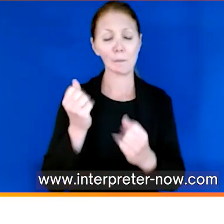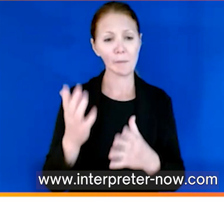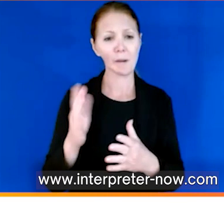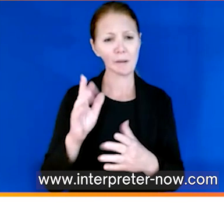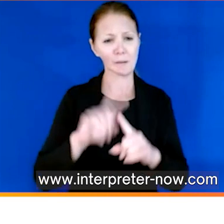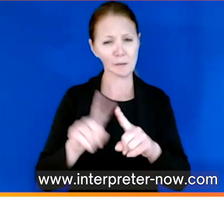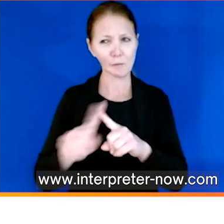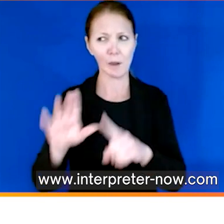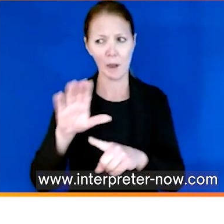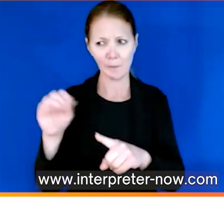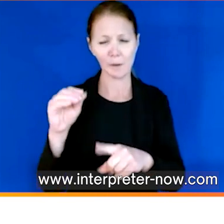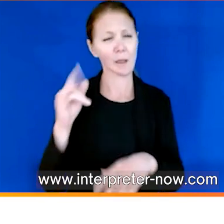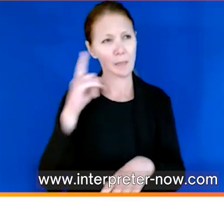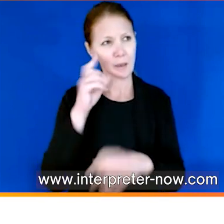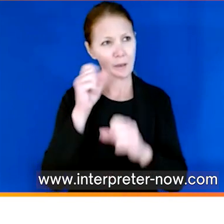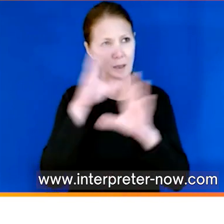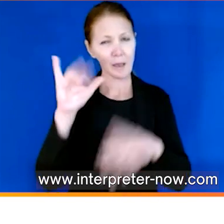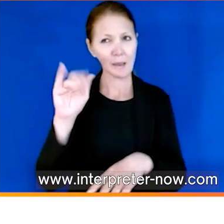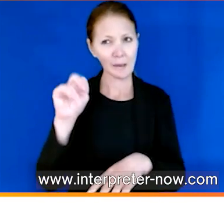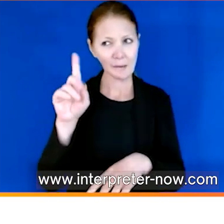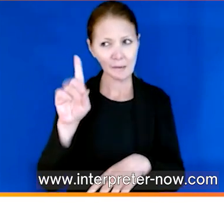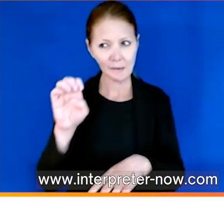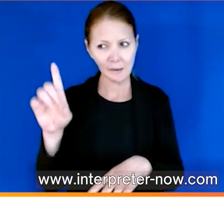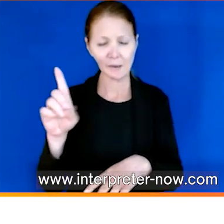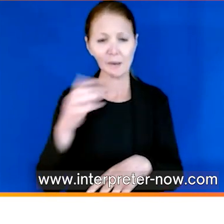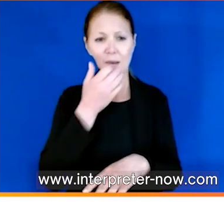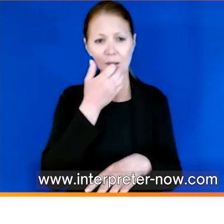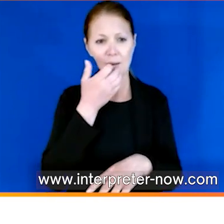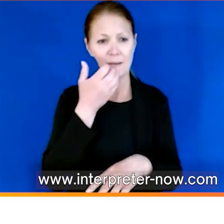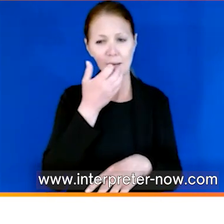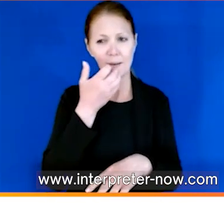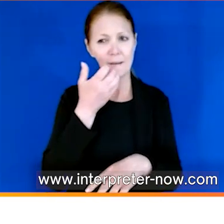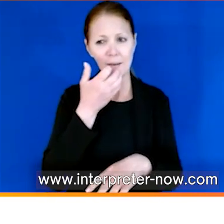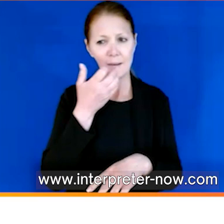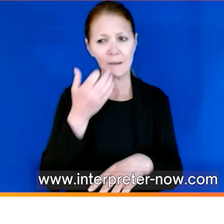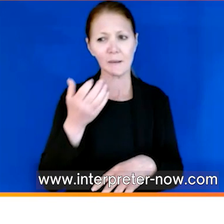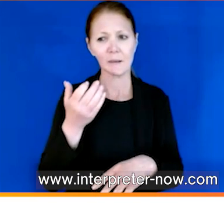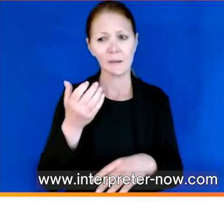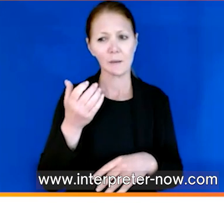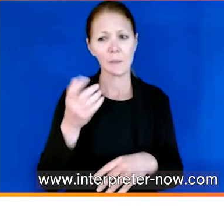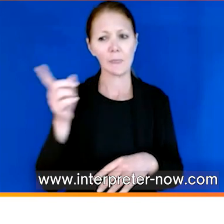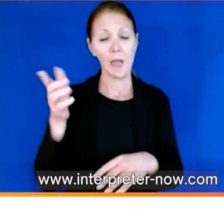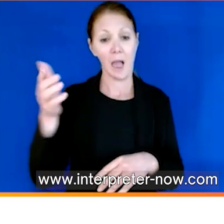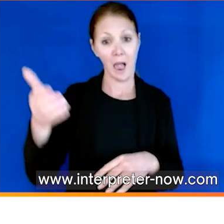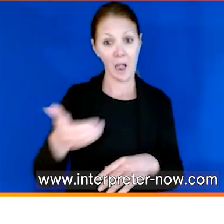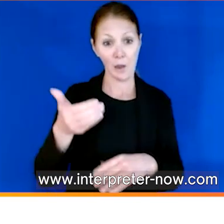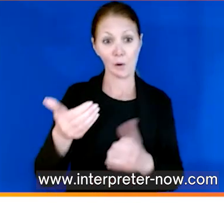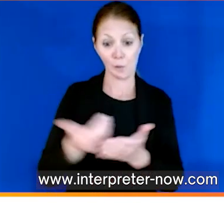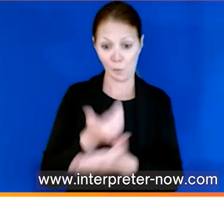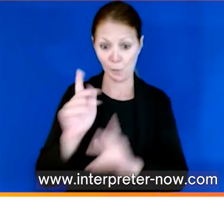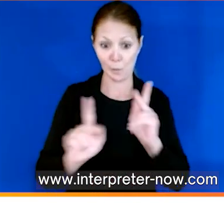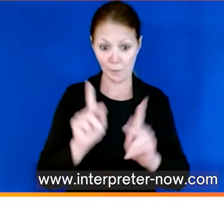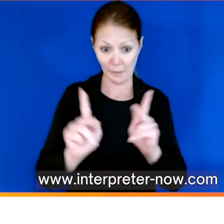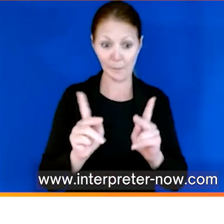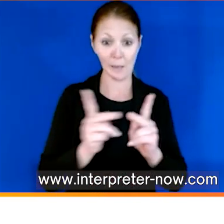around behavior change, to help reduce some of the friction, for when you bring in different